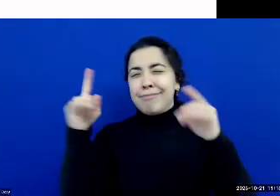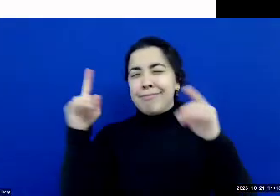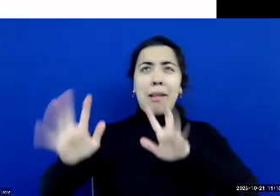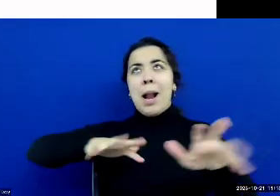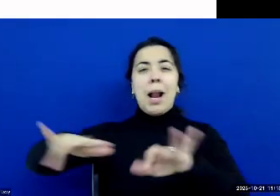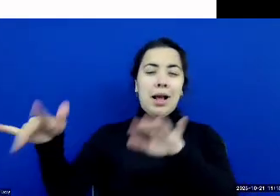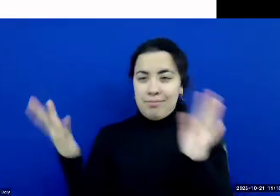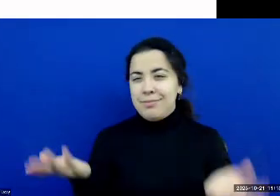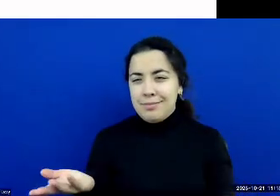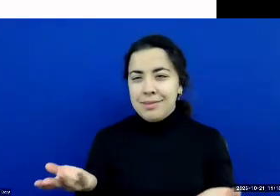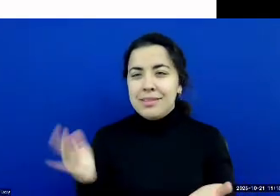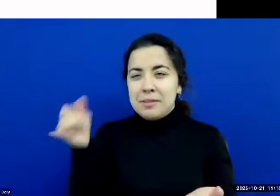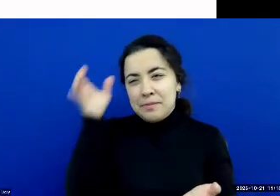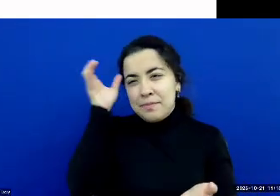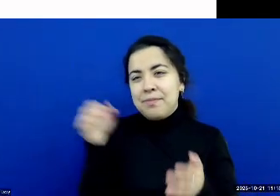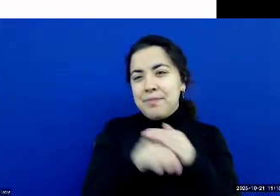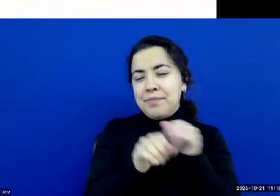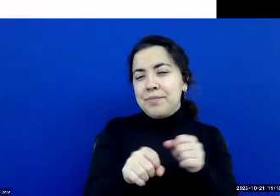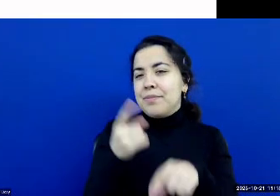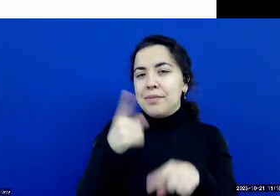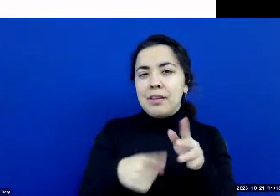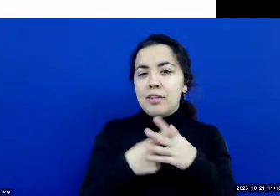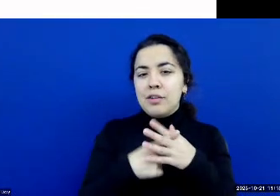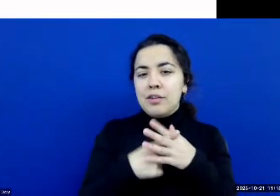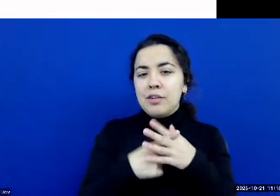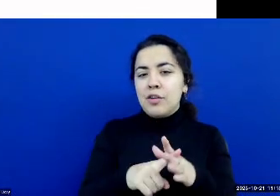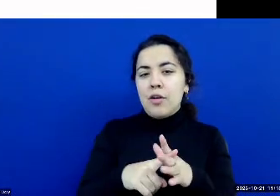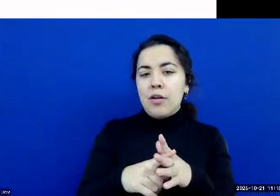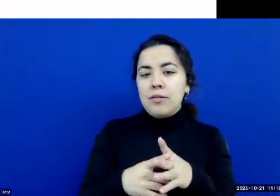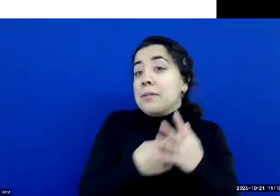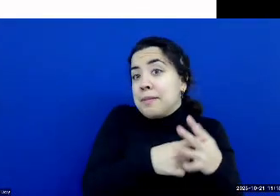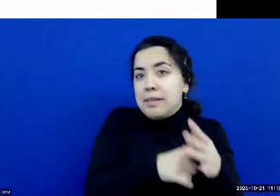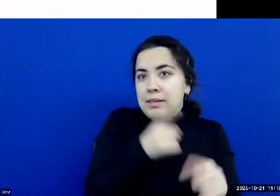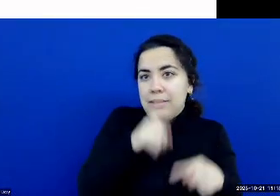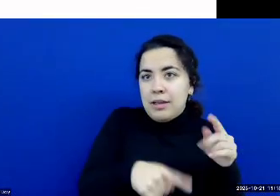Kathleen DeForest: Same with accessibility. You can't start at the top of the top of the pile.